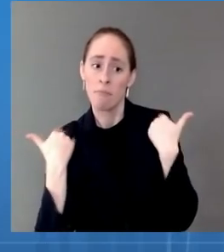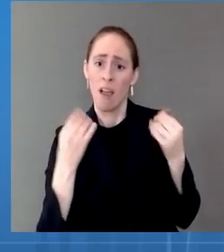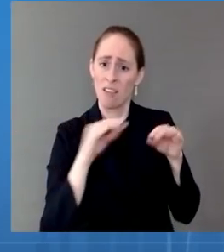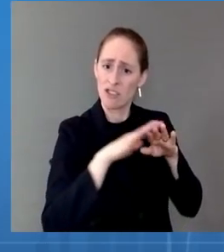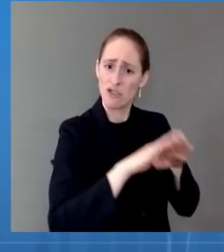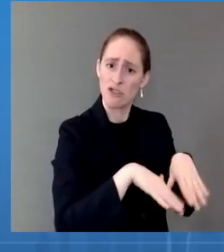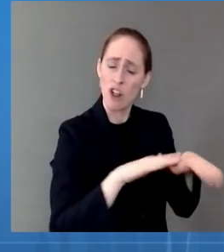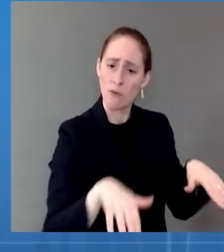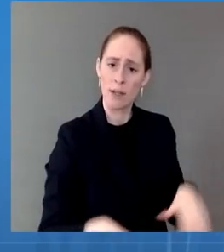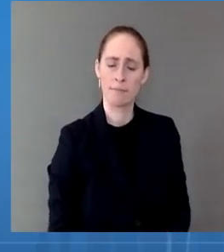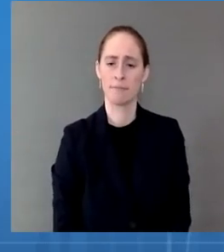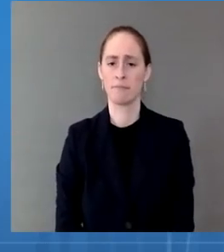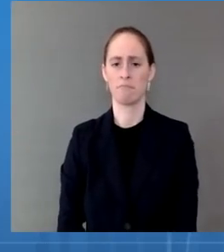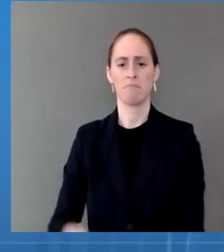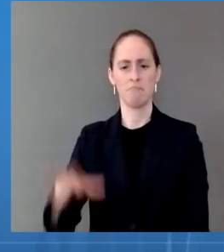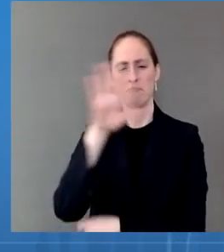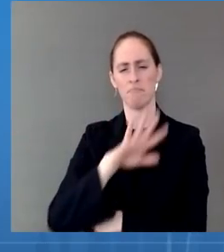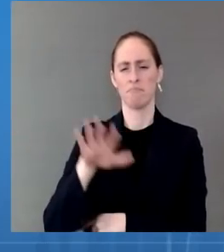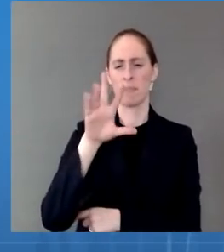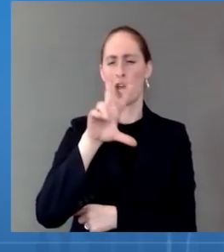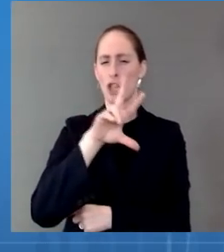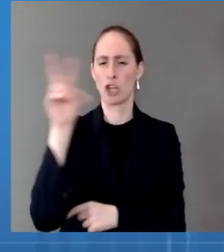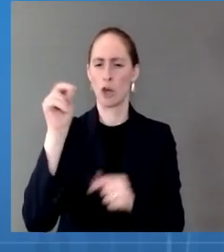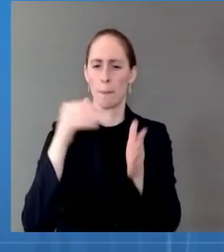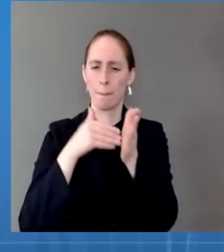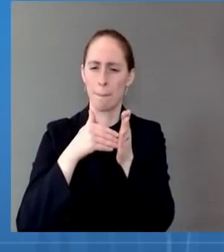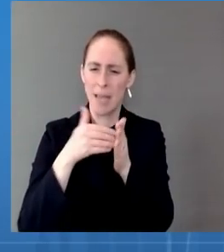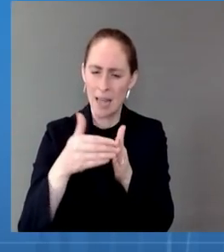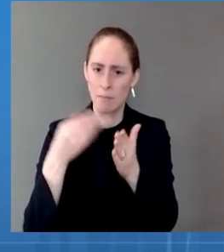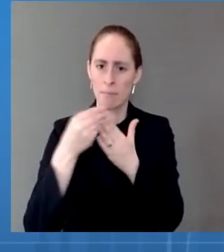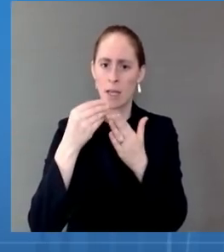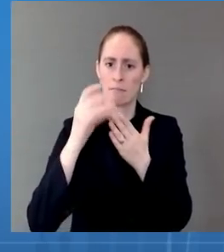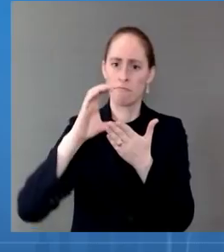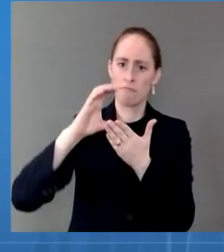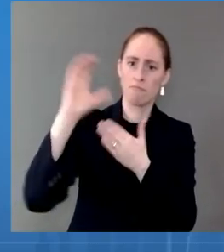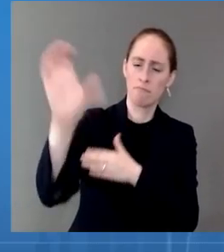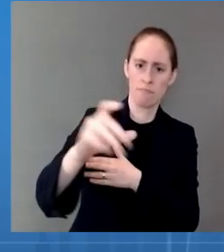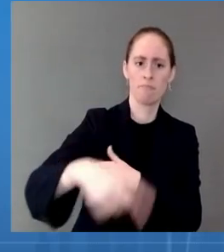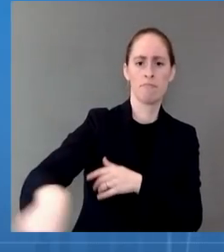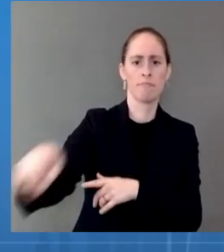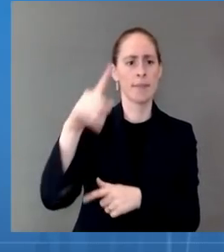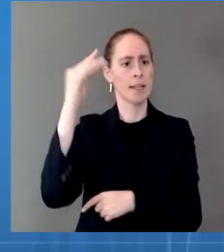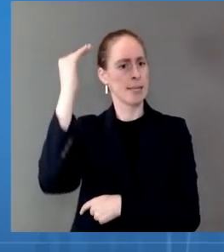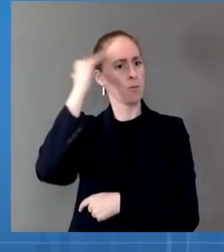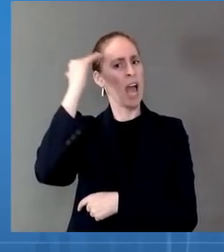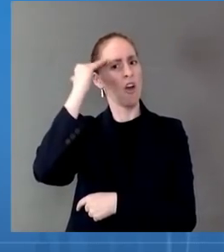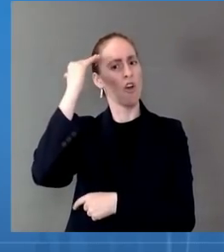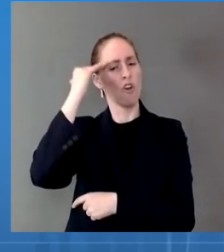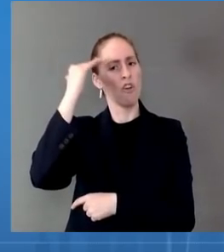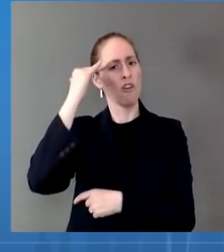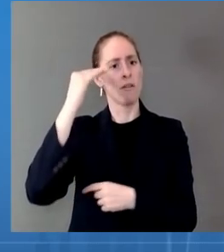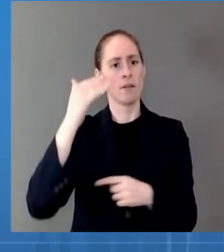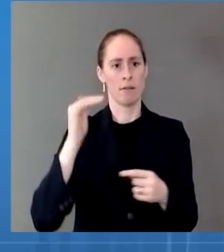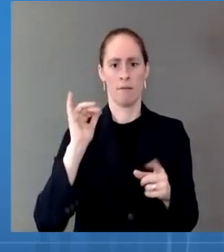The advisory represents a vision for what we can build together, which is a healthier, more resilient, more fulfilled nation.